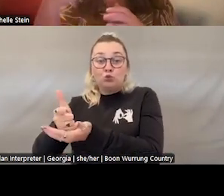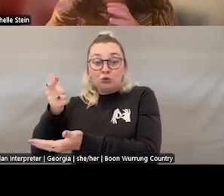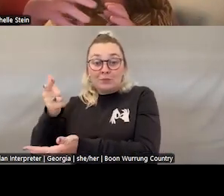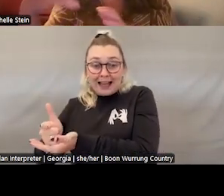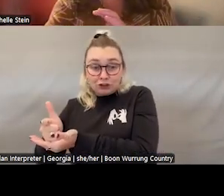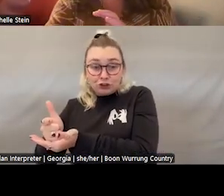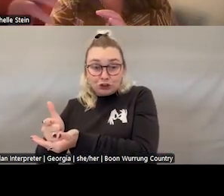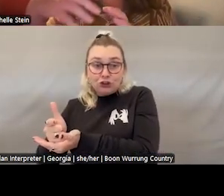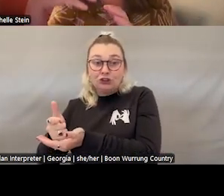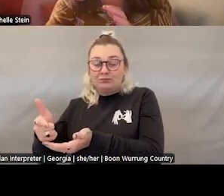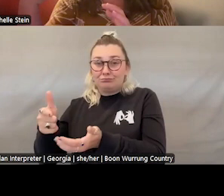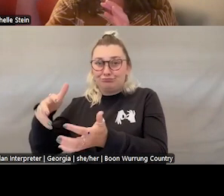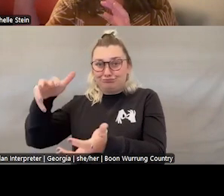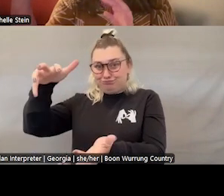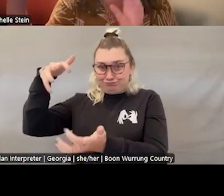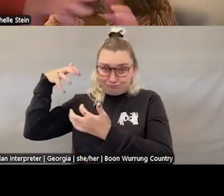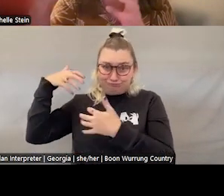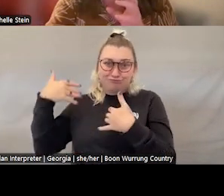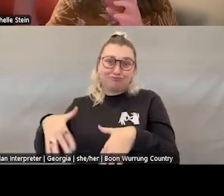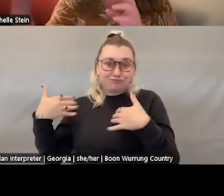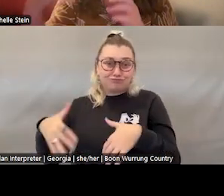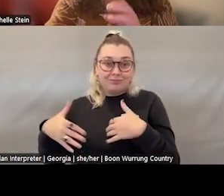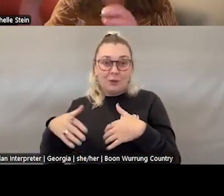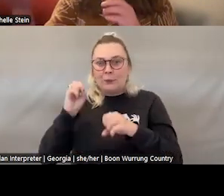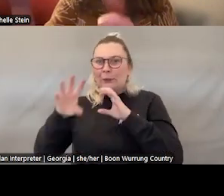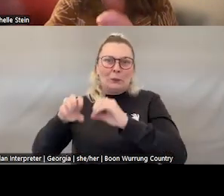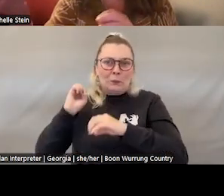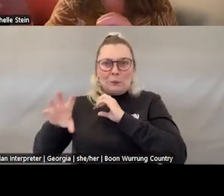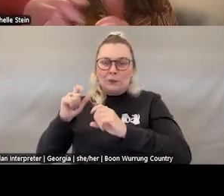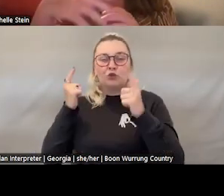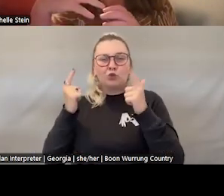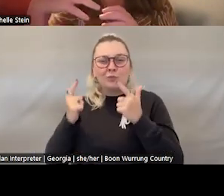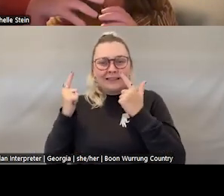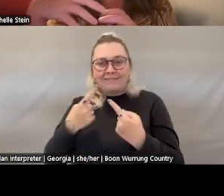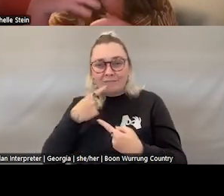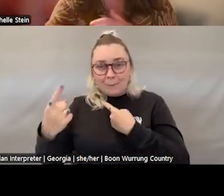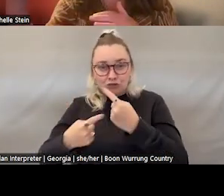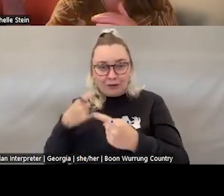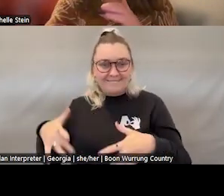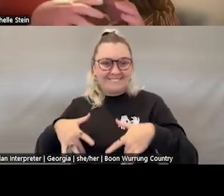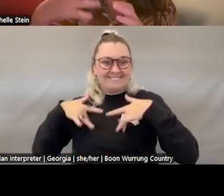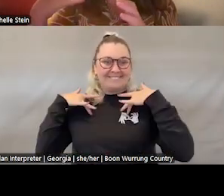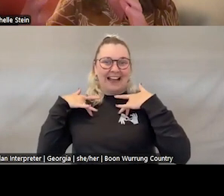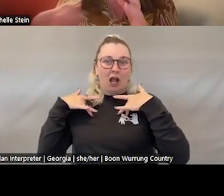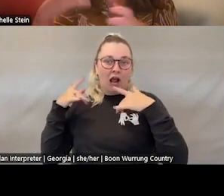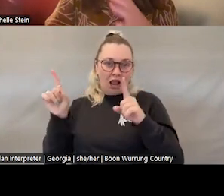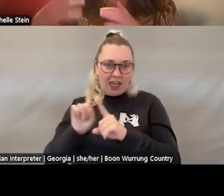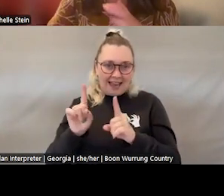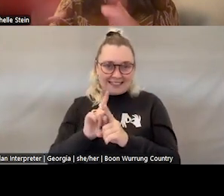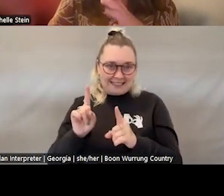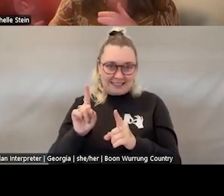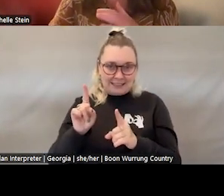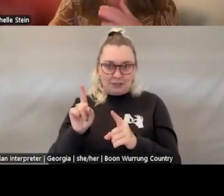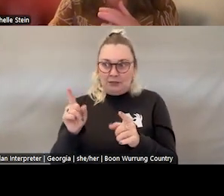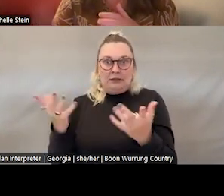and it was too much information that they felt then that paralysis they couldn't do anything